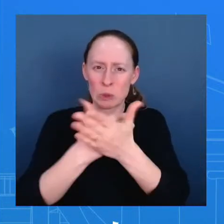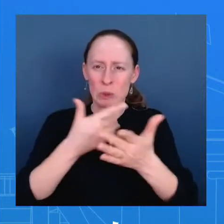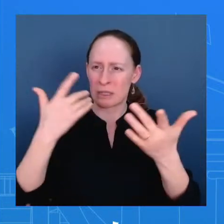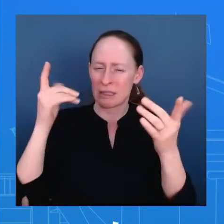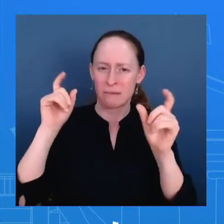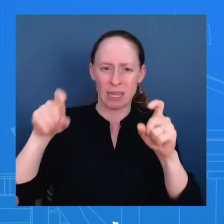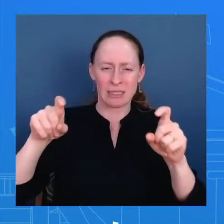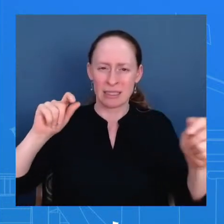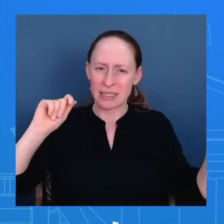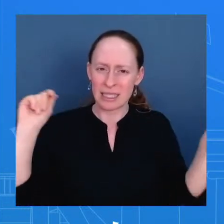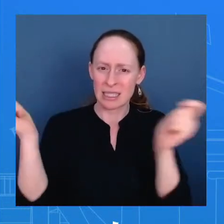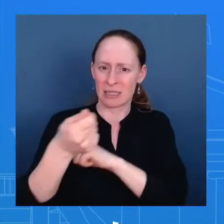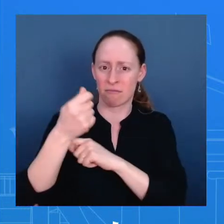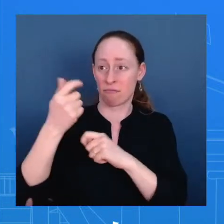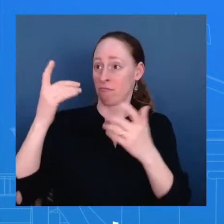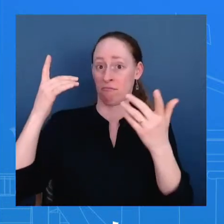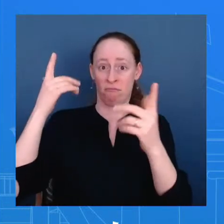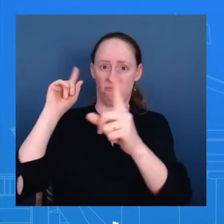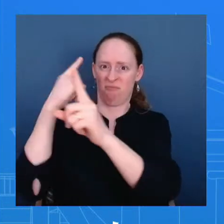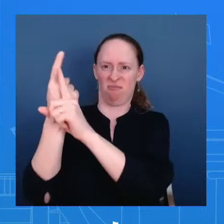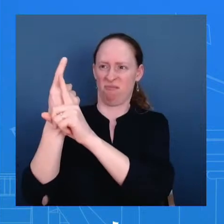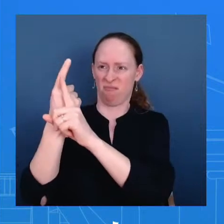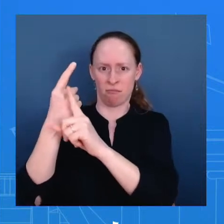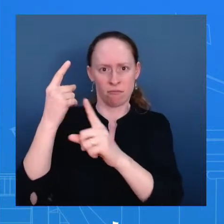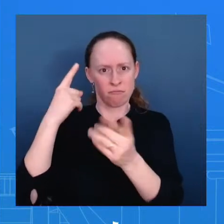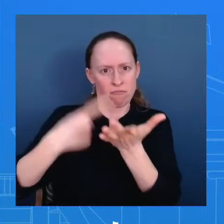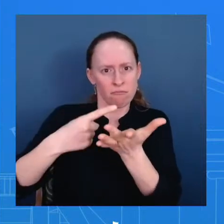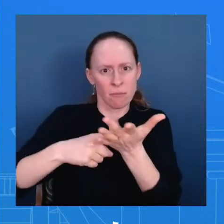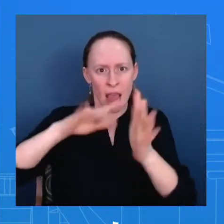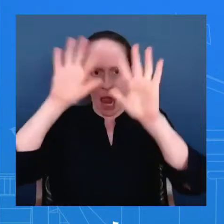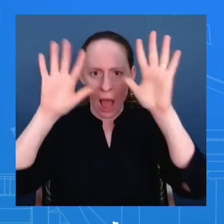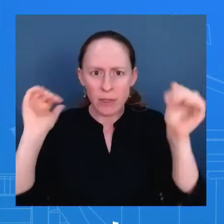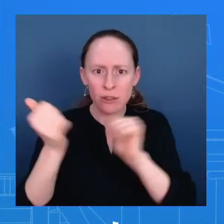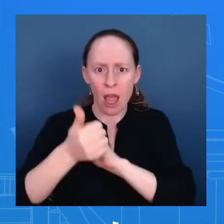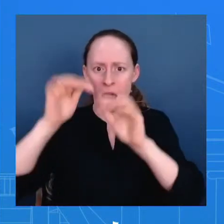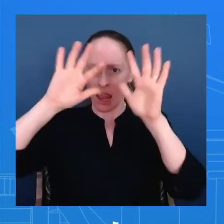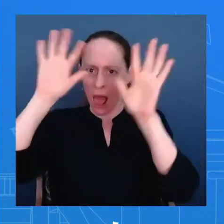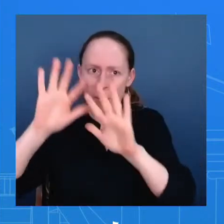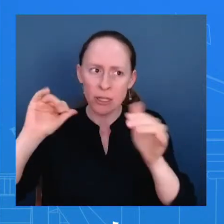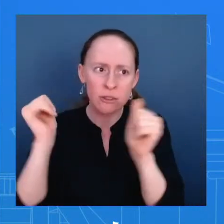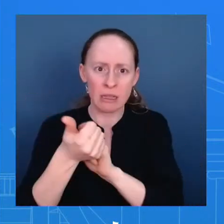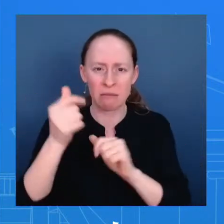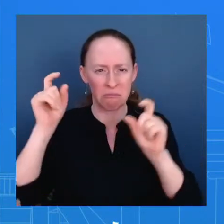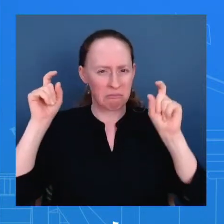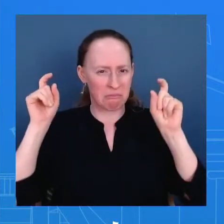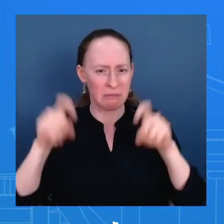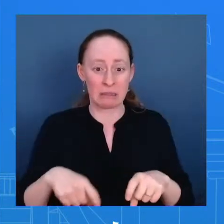committed in dealing with this crisis and meeting our goals. And you have heard from this president, and it is unfortunate.